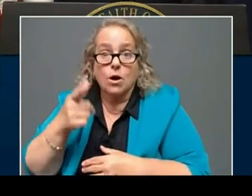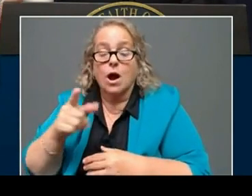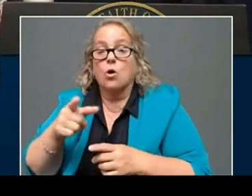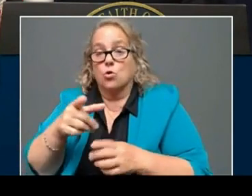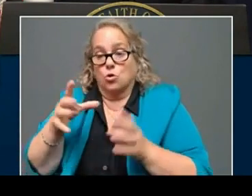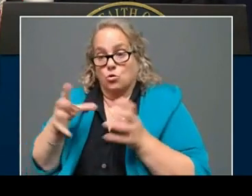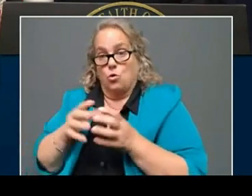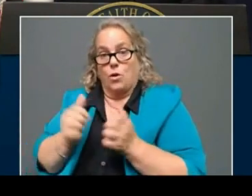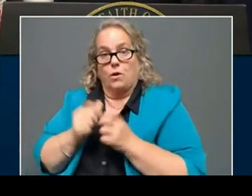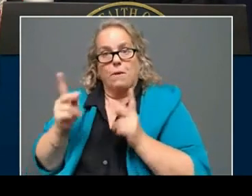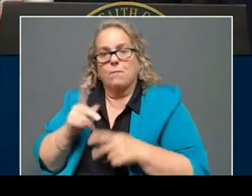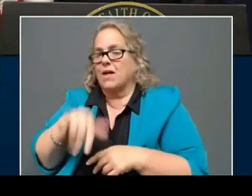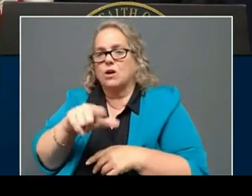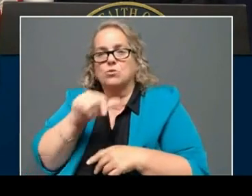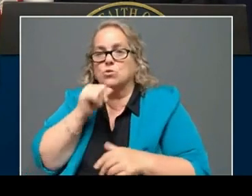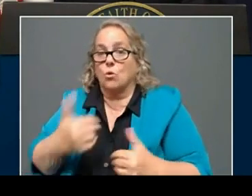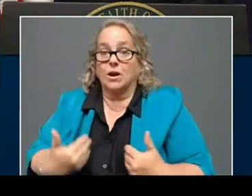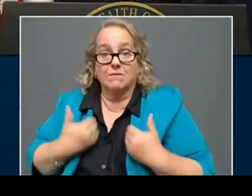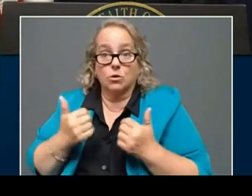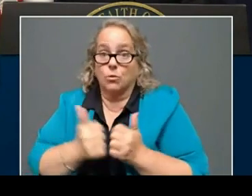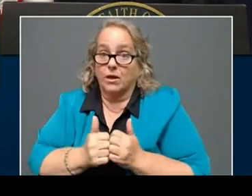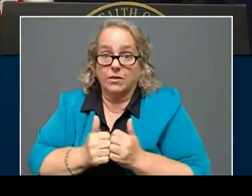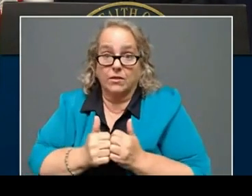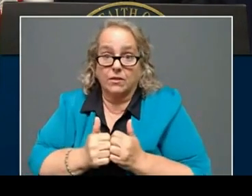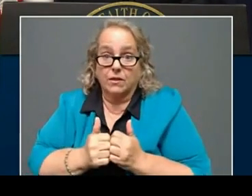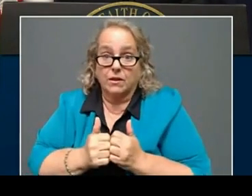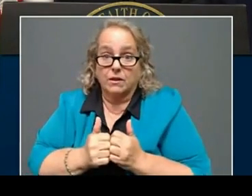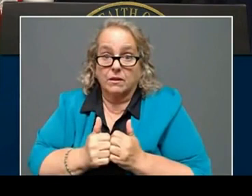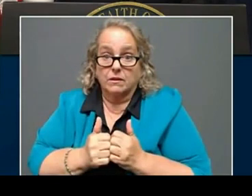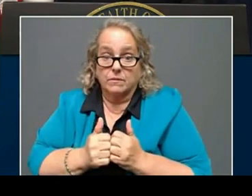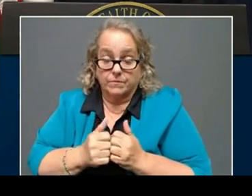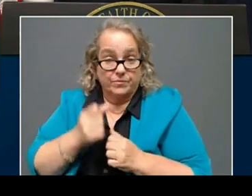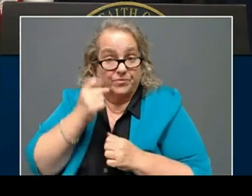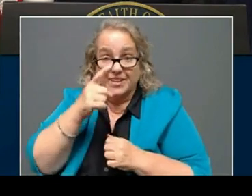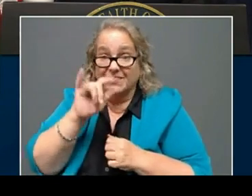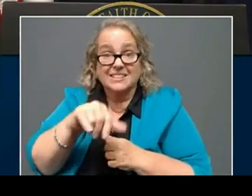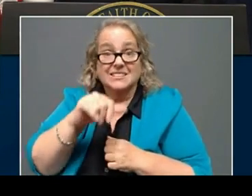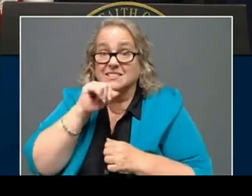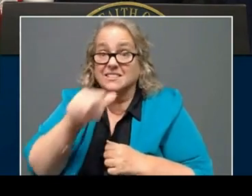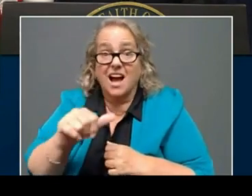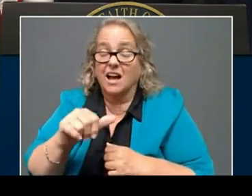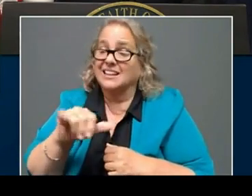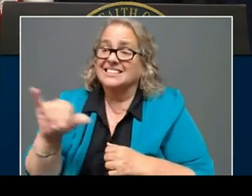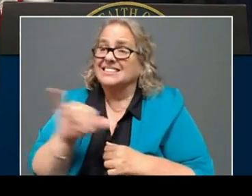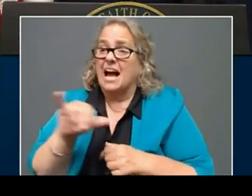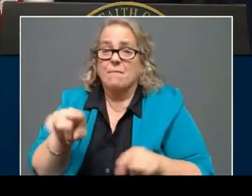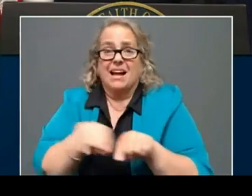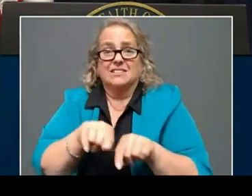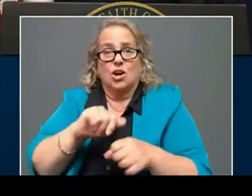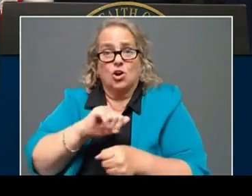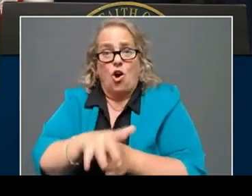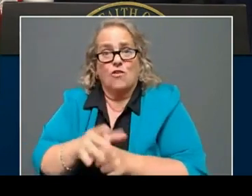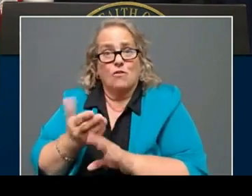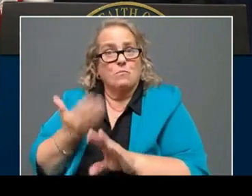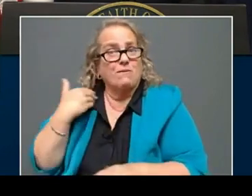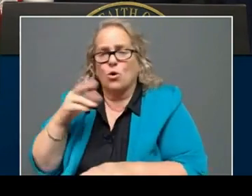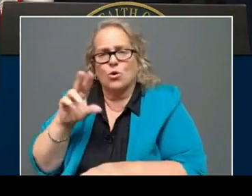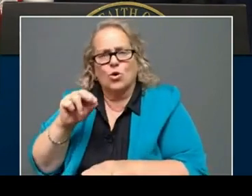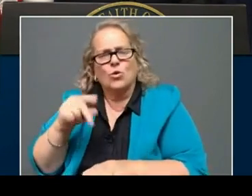with. This isn't just the covid from before. It is a deadlier strain. And